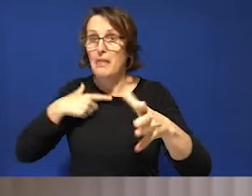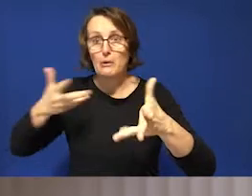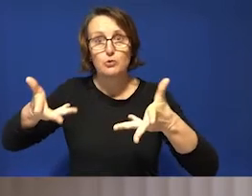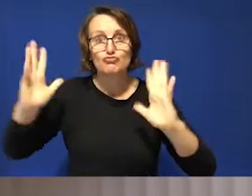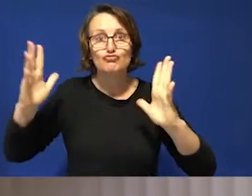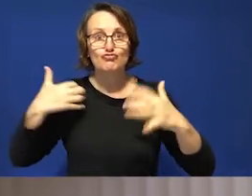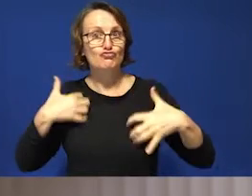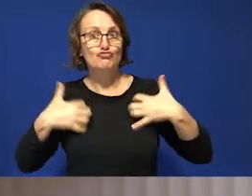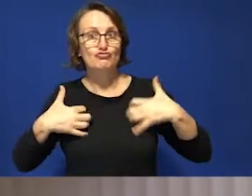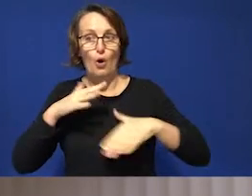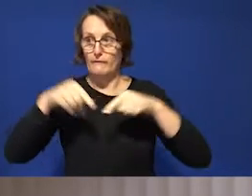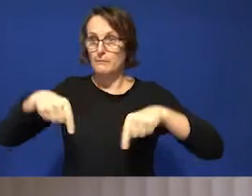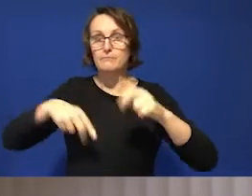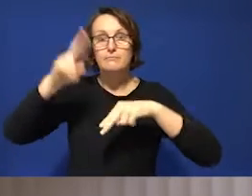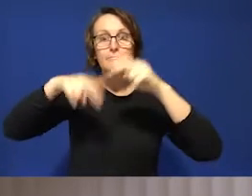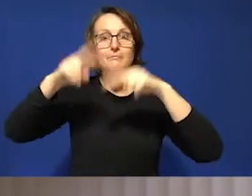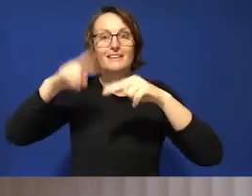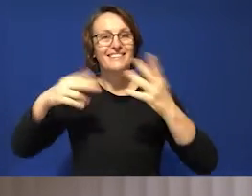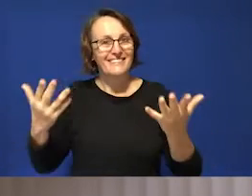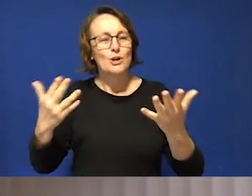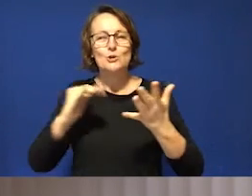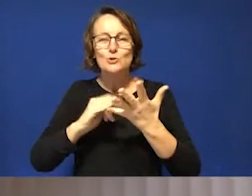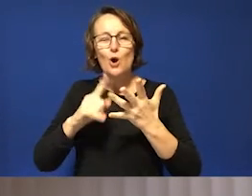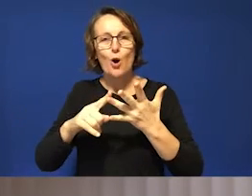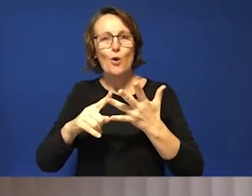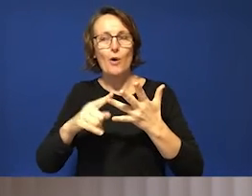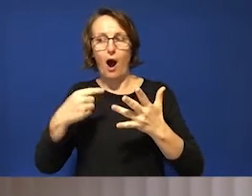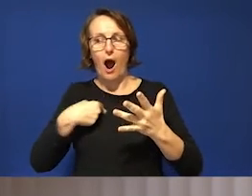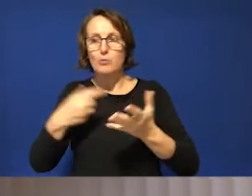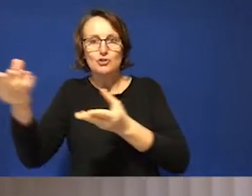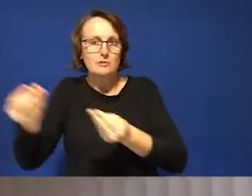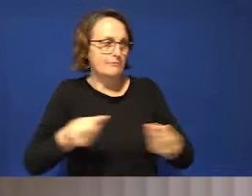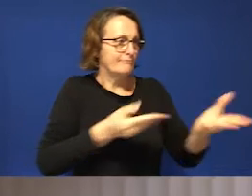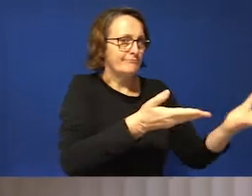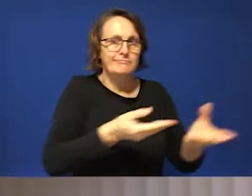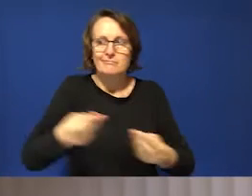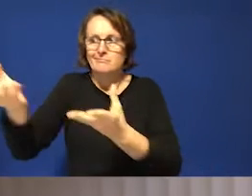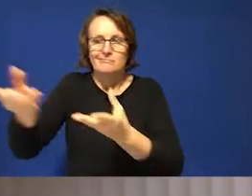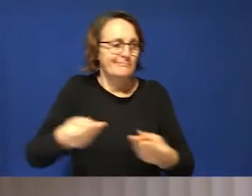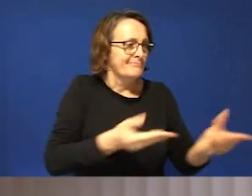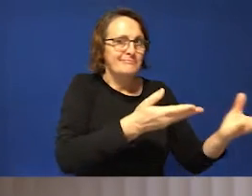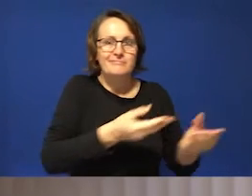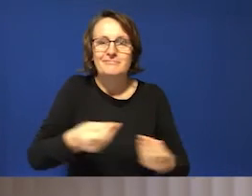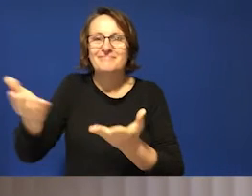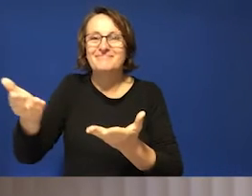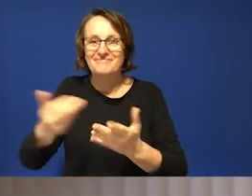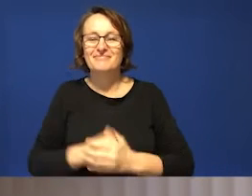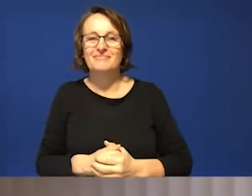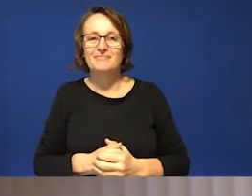they were all prepared to buy into that decision. And so in a sense, I was the conduit just for that,